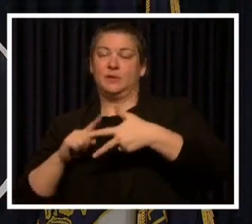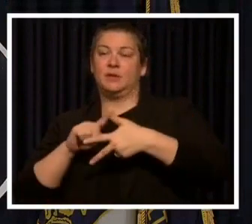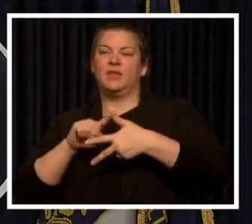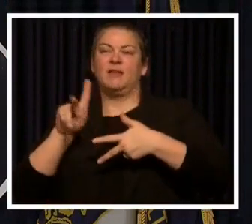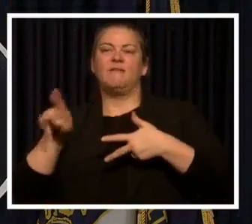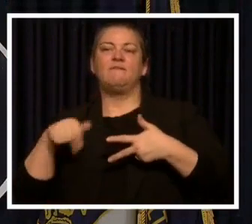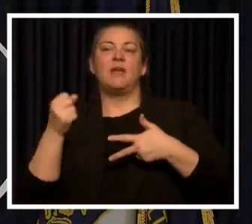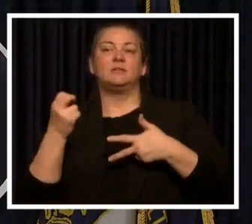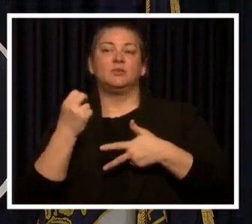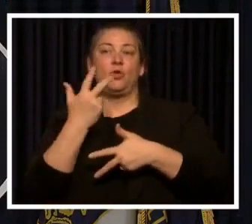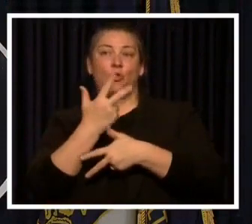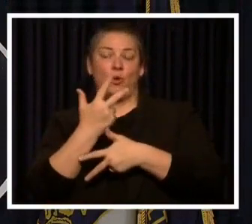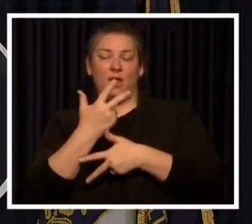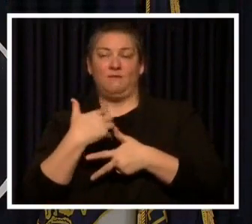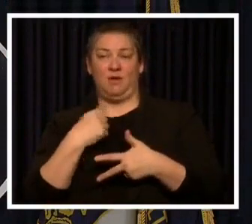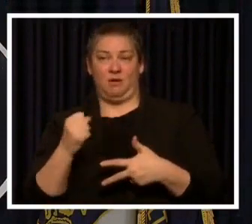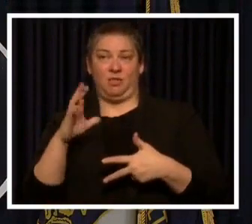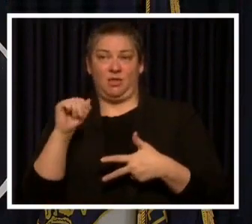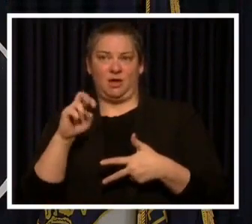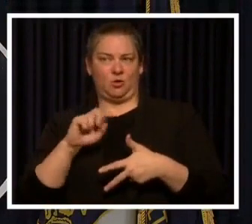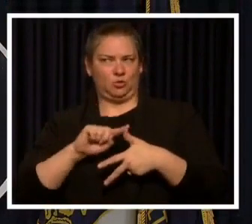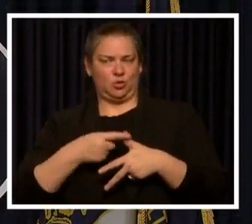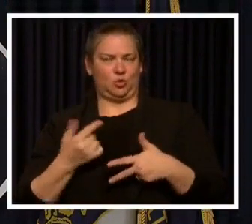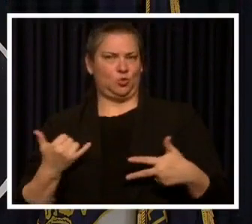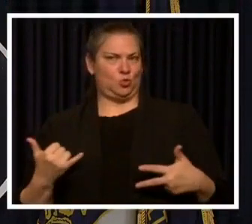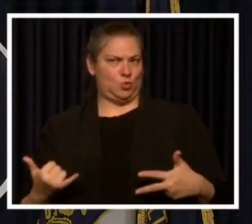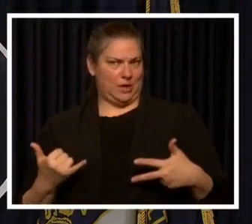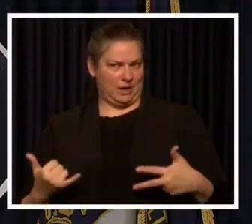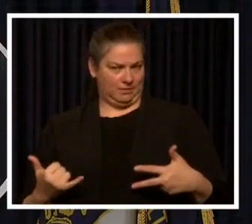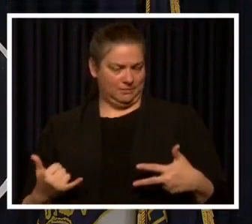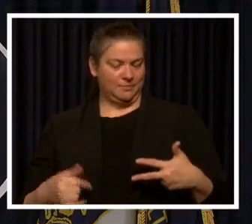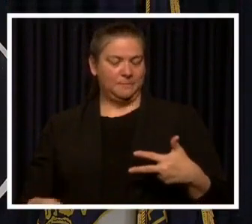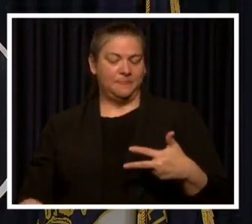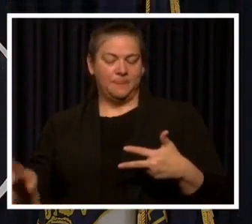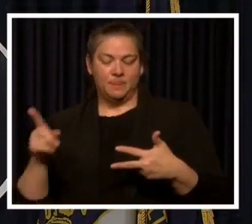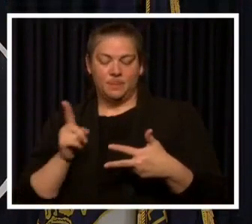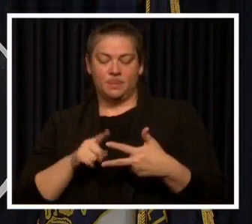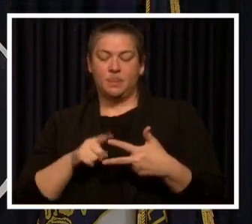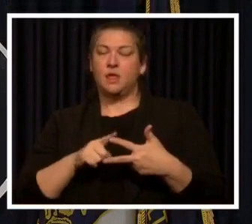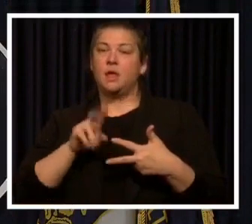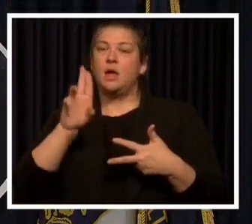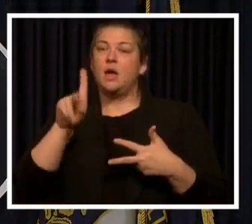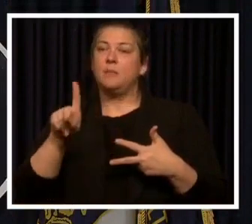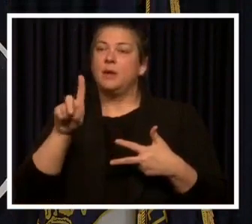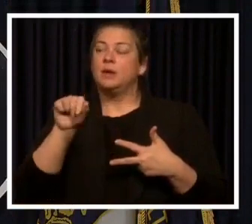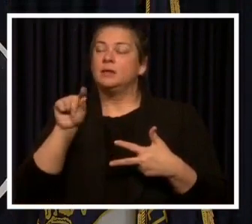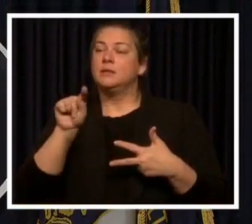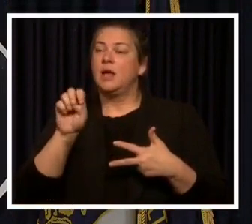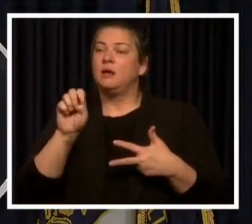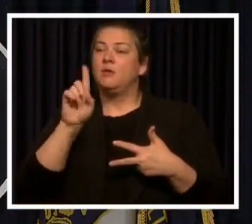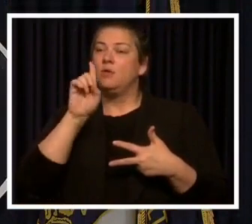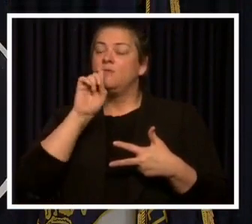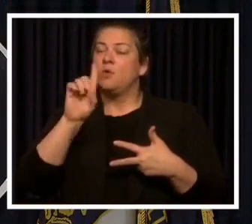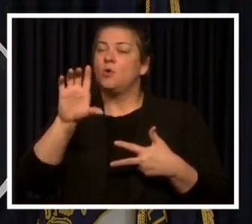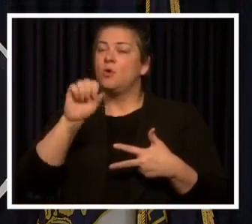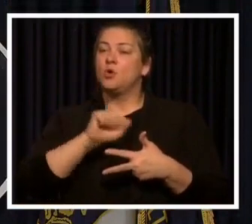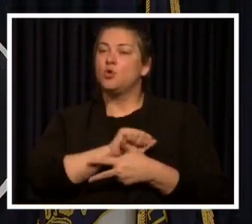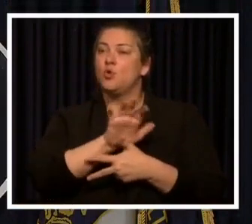AND I KNOW THE COMMISSIONER KNOWS IT, AND IS GOING TO WORK HARD TO DO EVERYTHING TO PROTECT THEM.